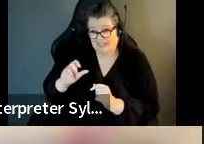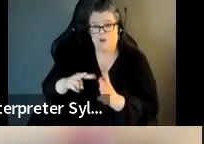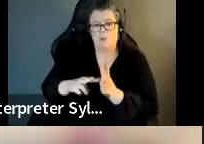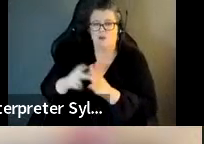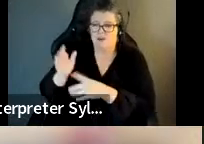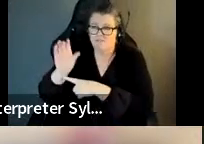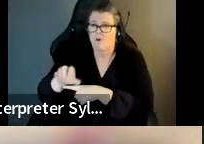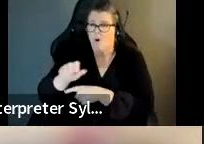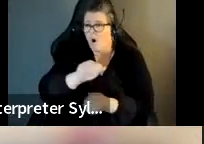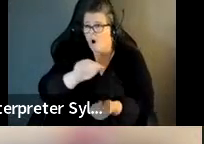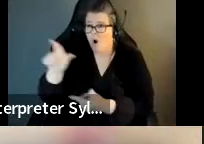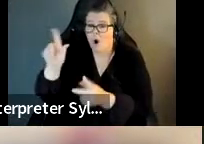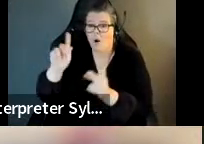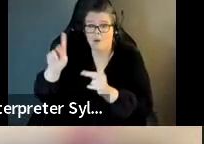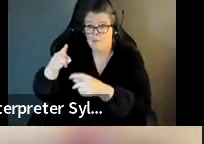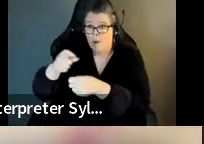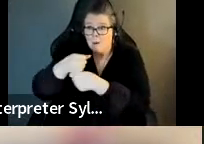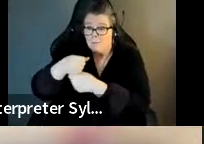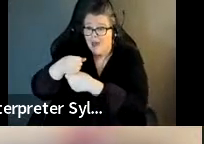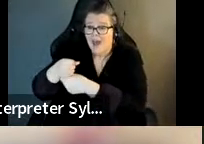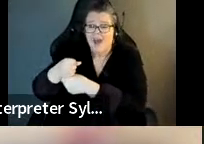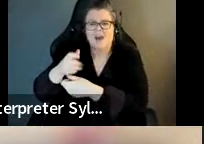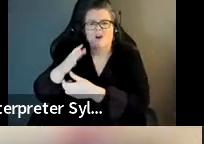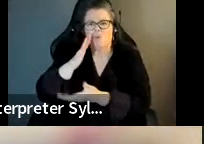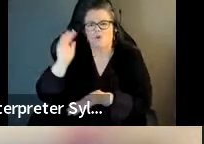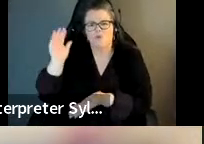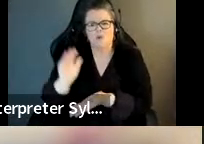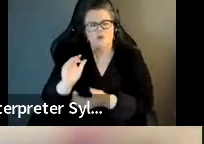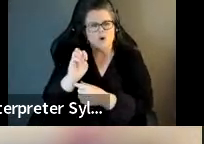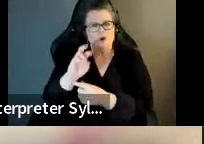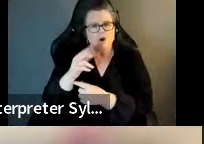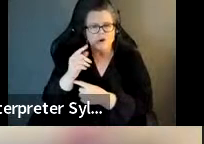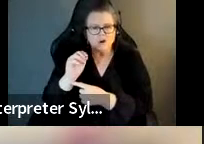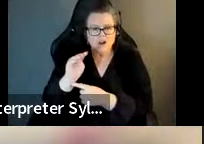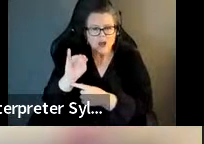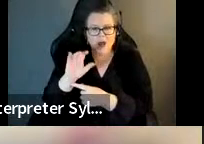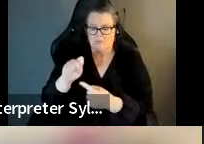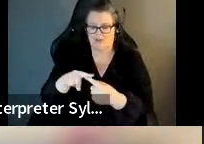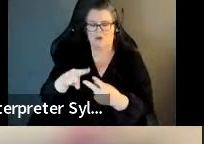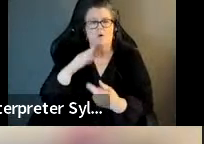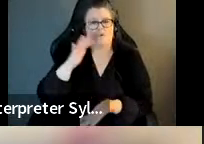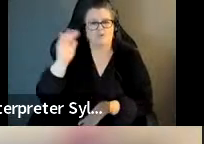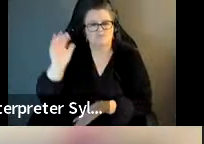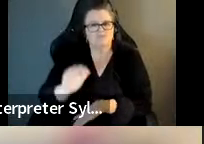to reduce the ergonomics, safety and effectiveness of their equipment to comply with this standard.